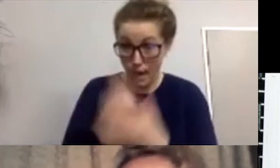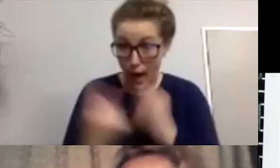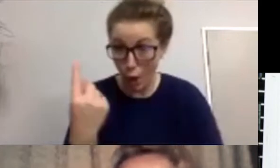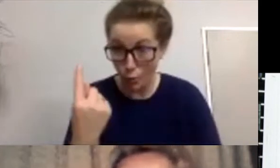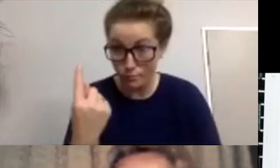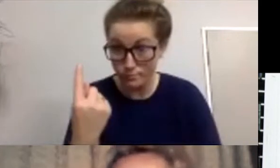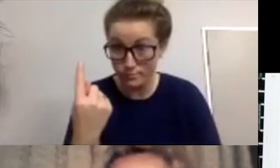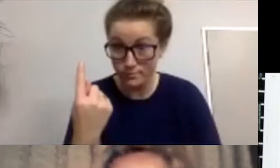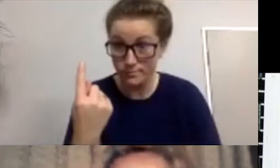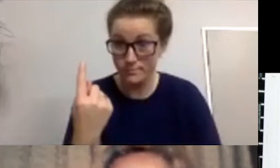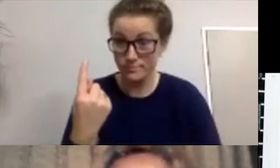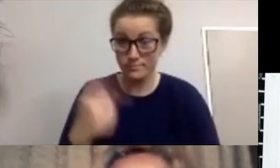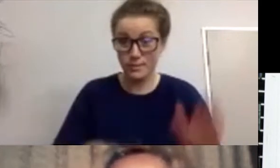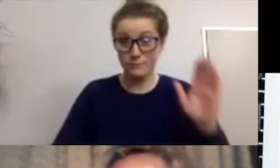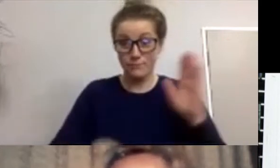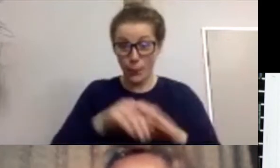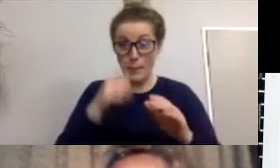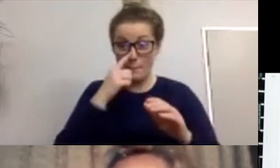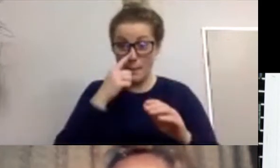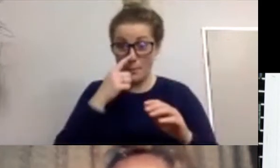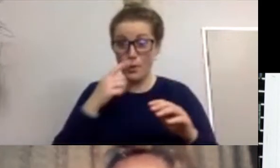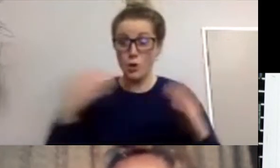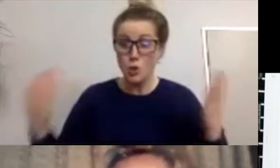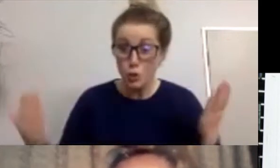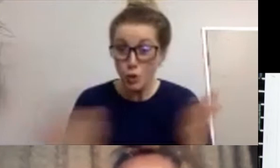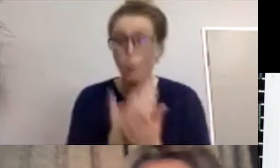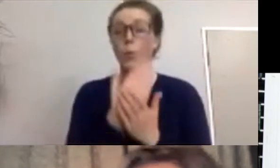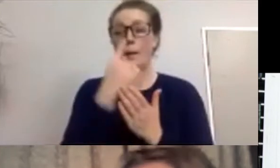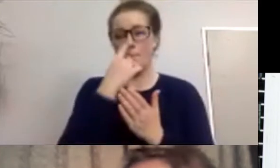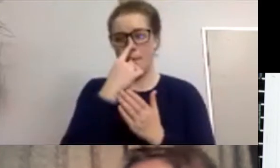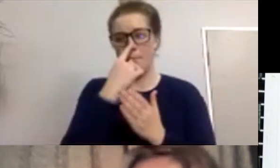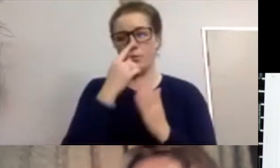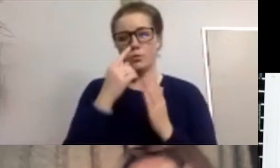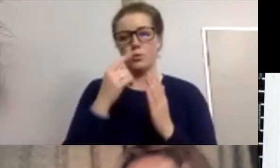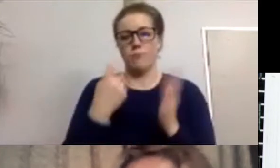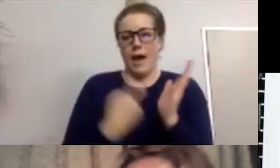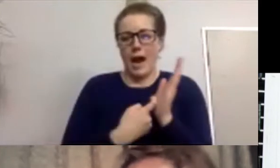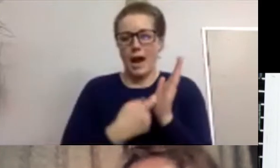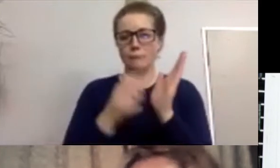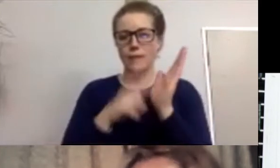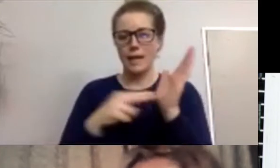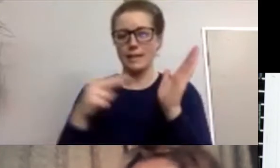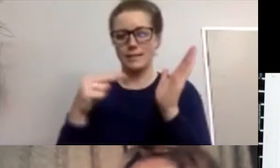All these people are newcomers to RNZB. That's amazing stats.